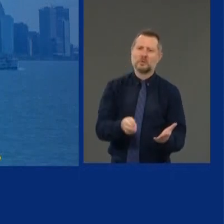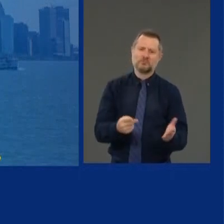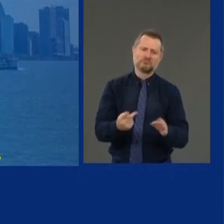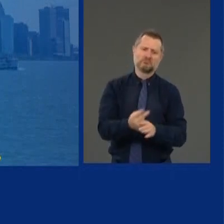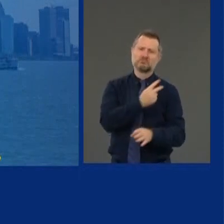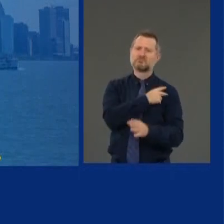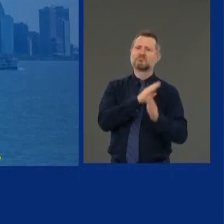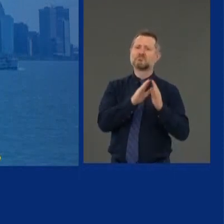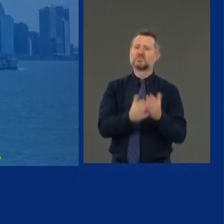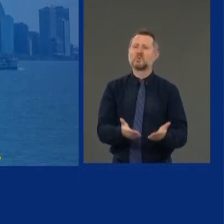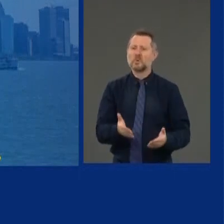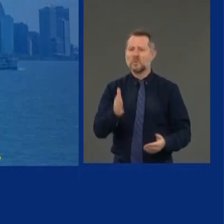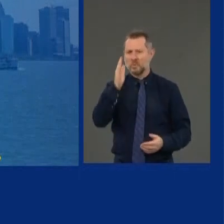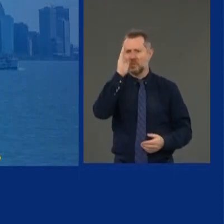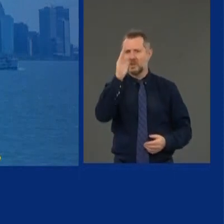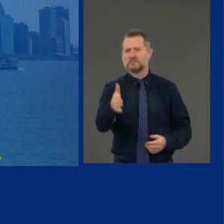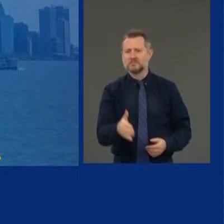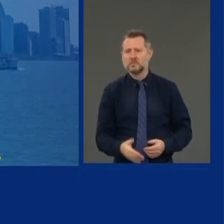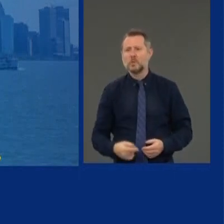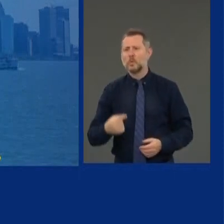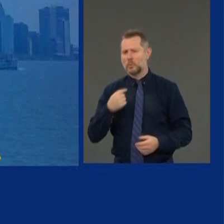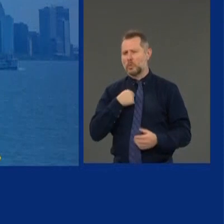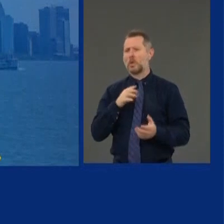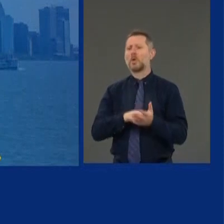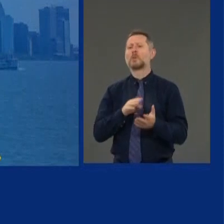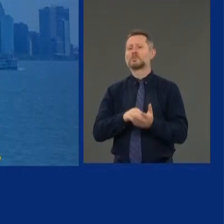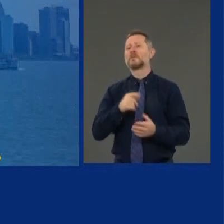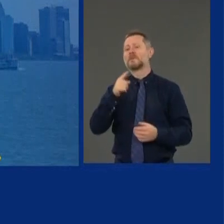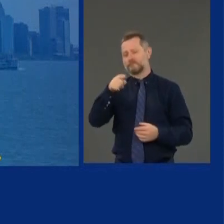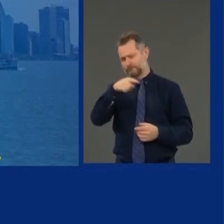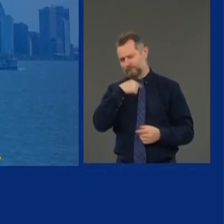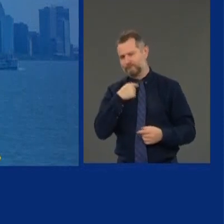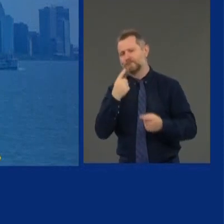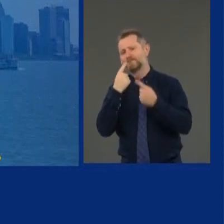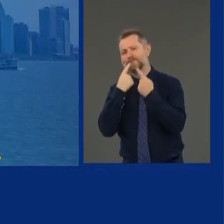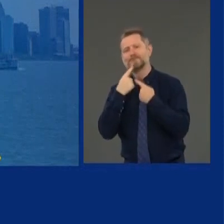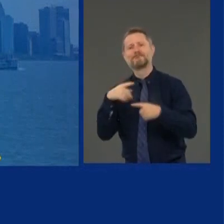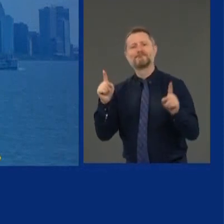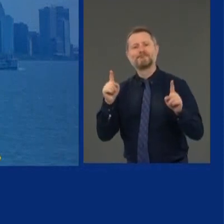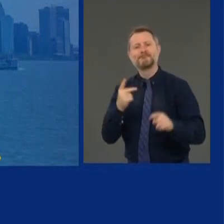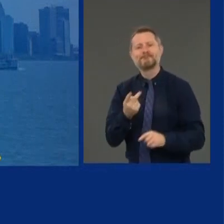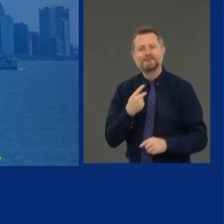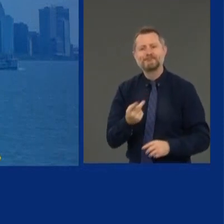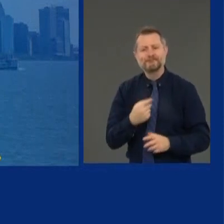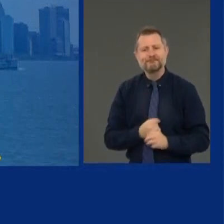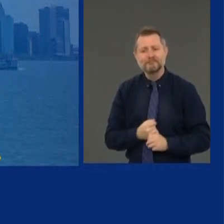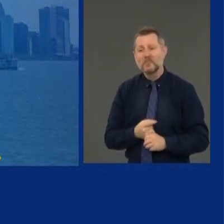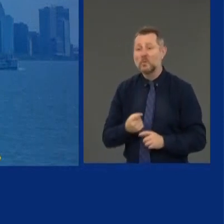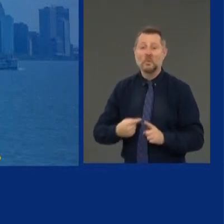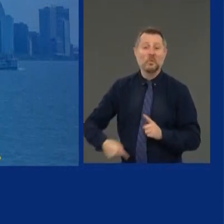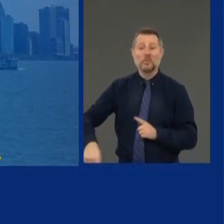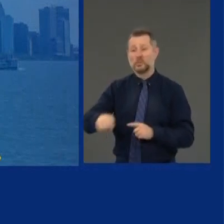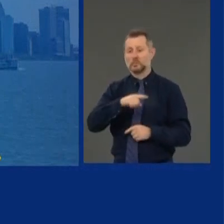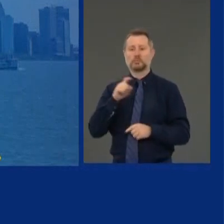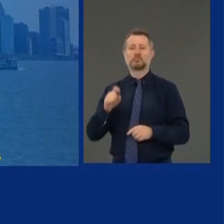IT IS A LESSON THAT WILL GO DOWN IN THE HISTORY BOOKS. A LOT OF LESSONS TO LEARN.